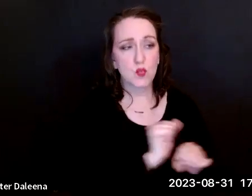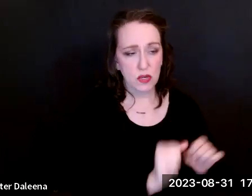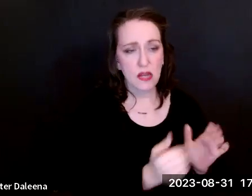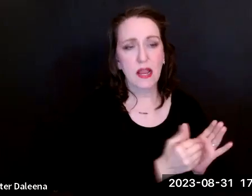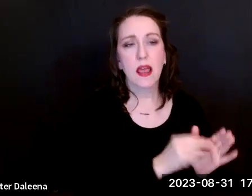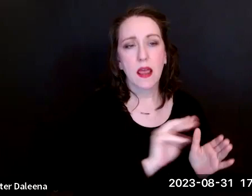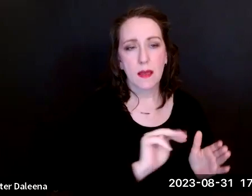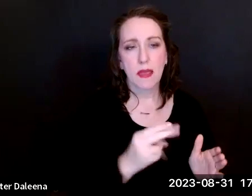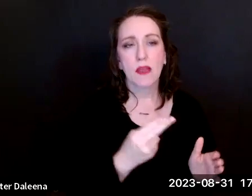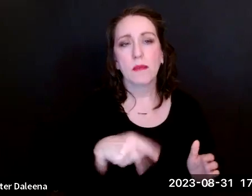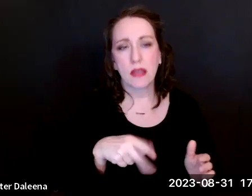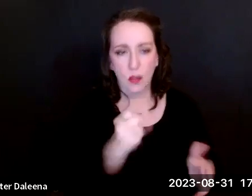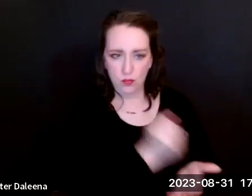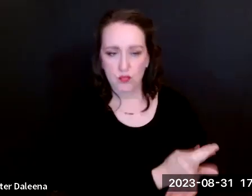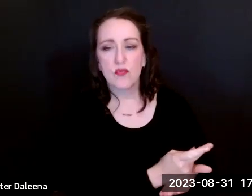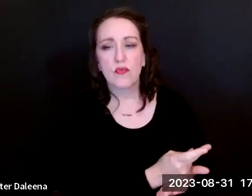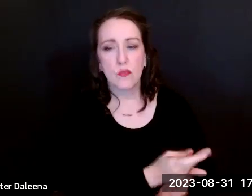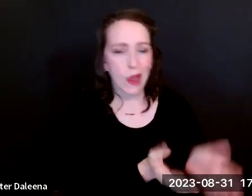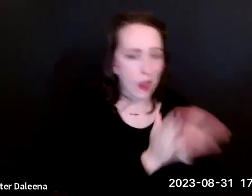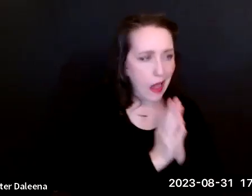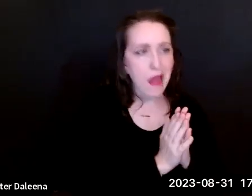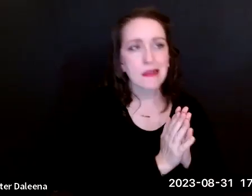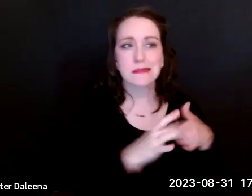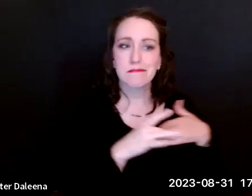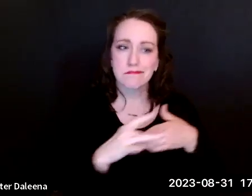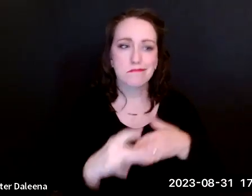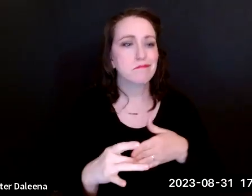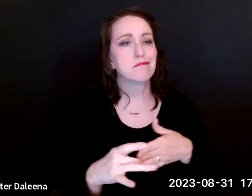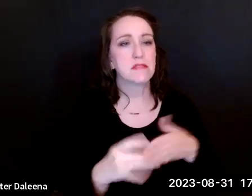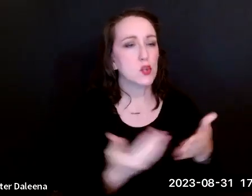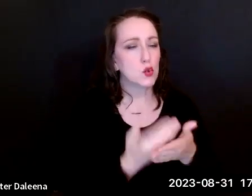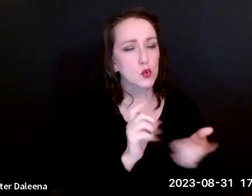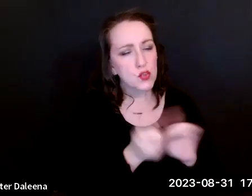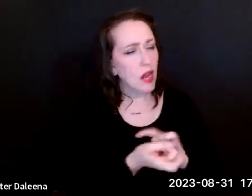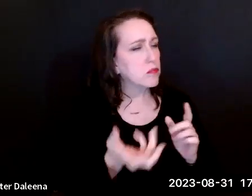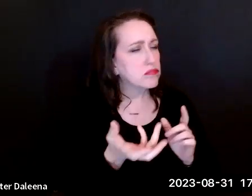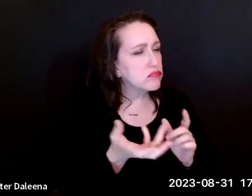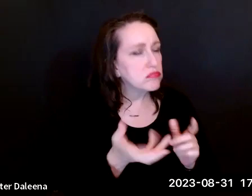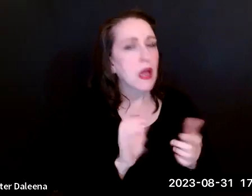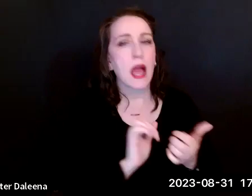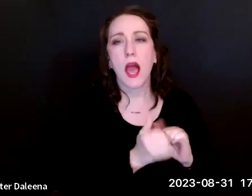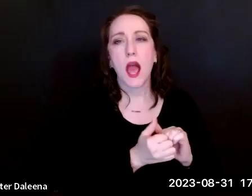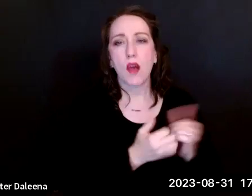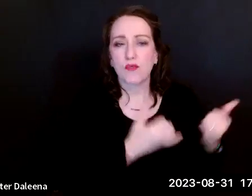approved we've asked for like kind of guidance on what the new change would be and how current aacs